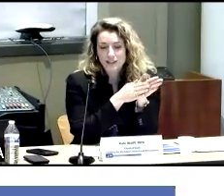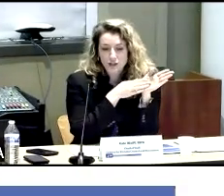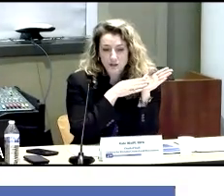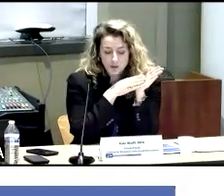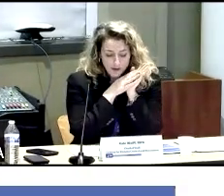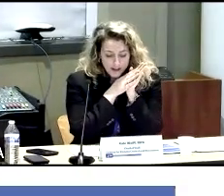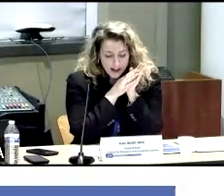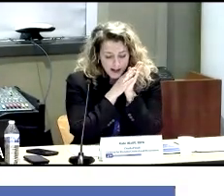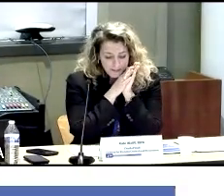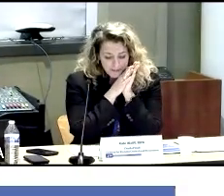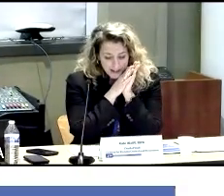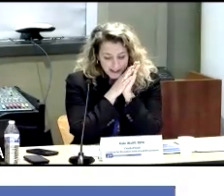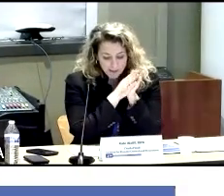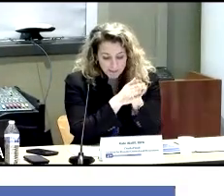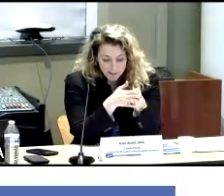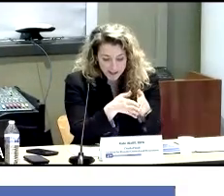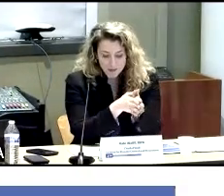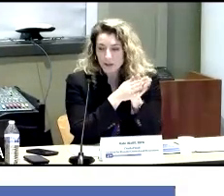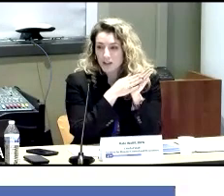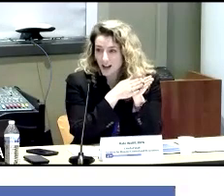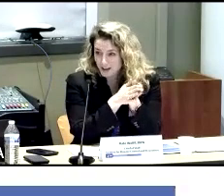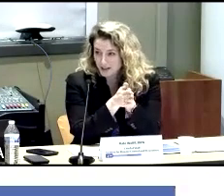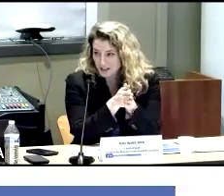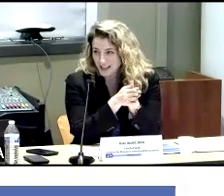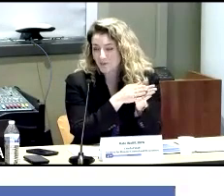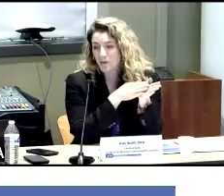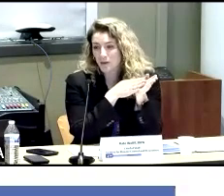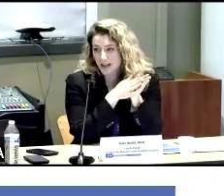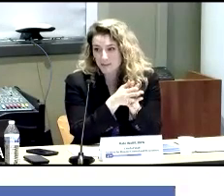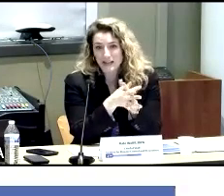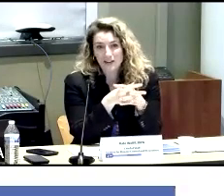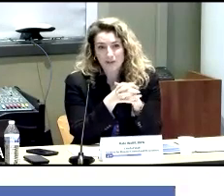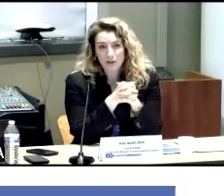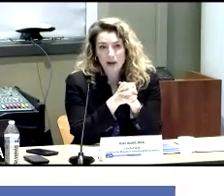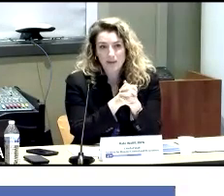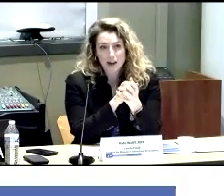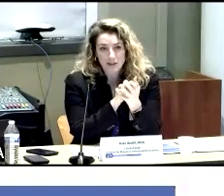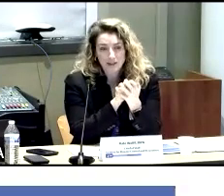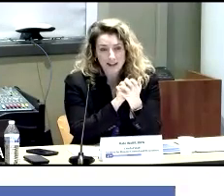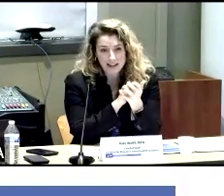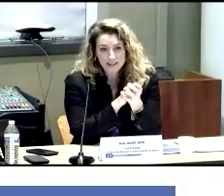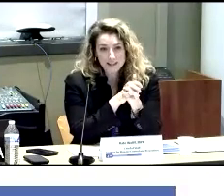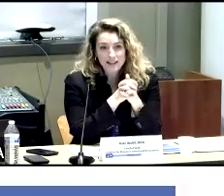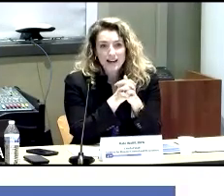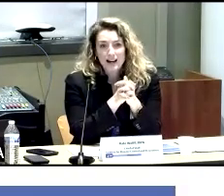into implementable, understandable and meaningful public health guidance.